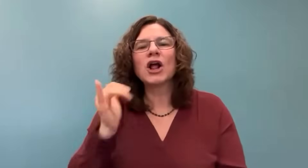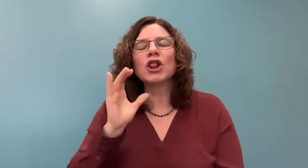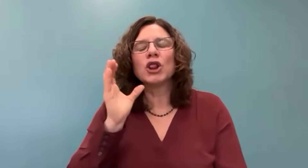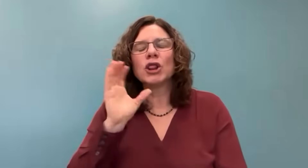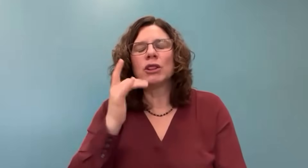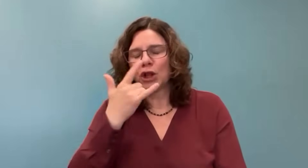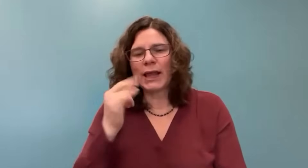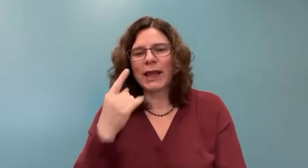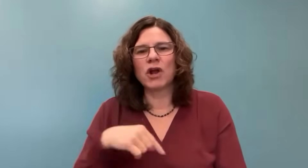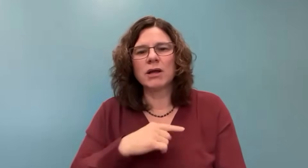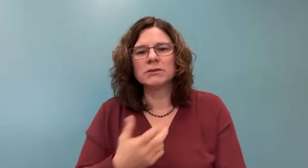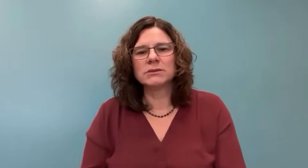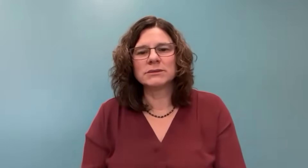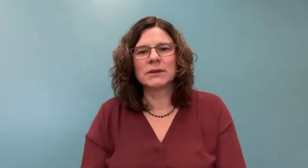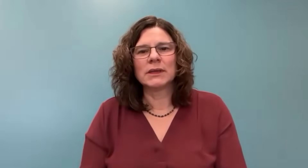What will that look like for us?